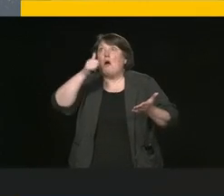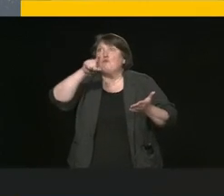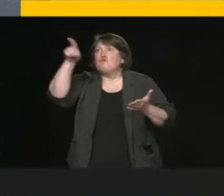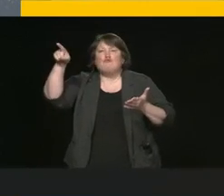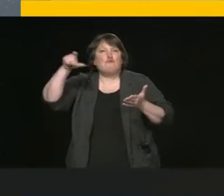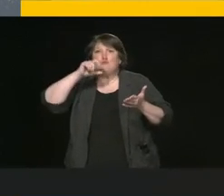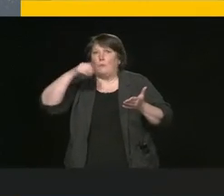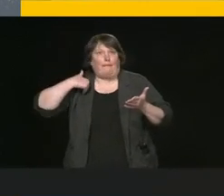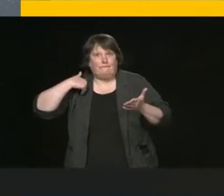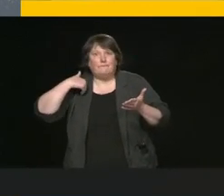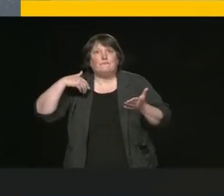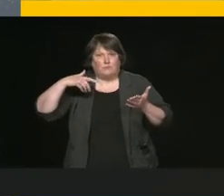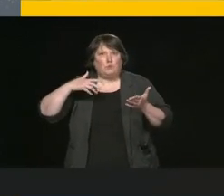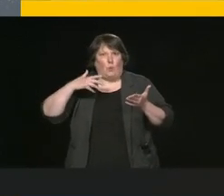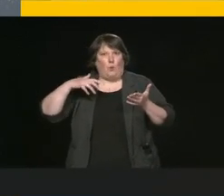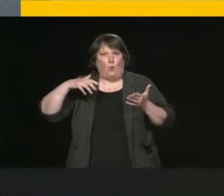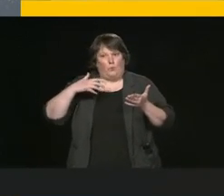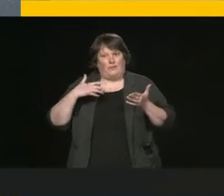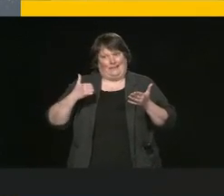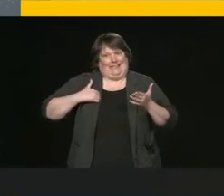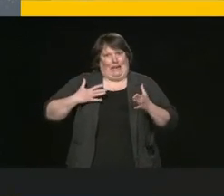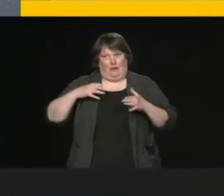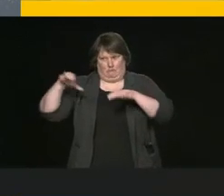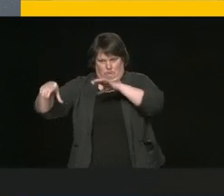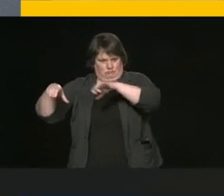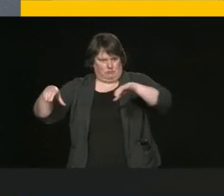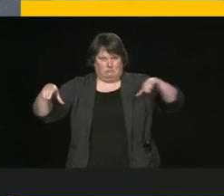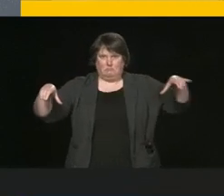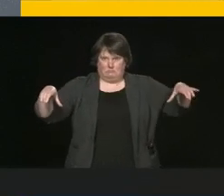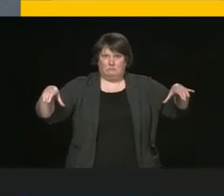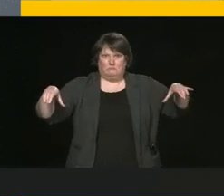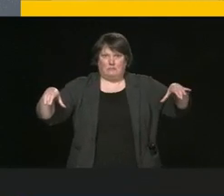THAT NOBODY ELSE ACTUALLY HOLDS.